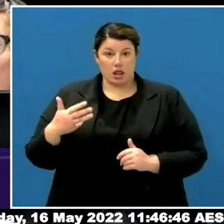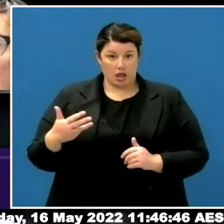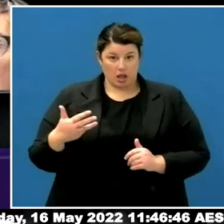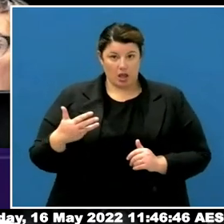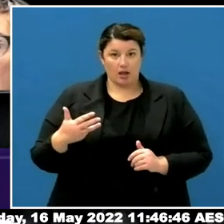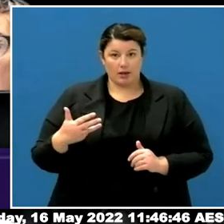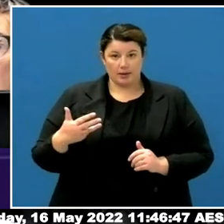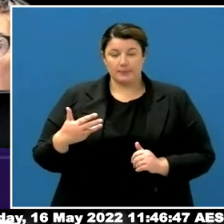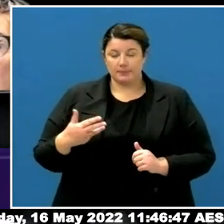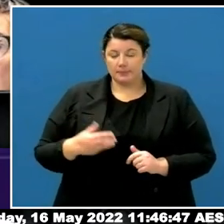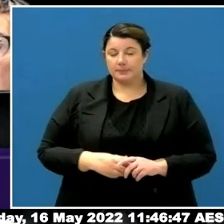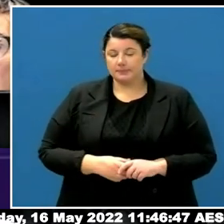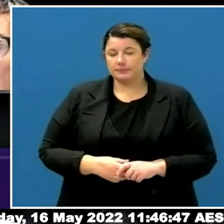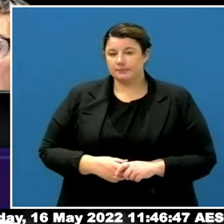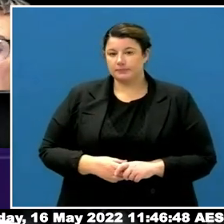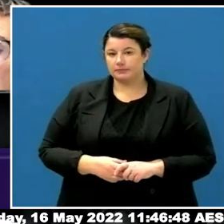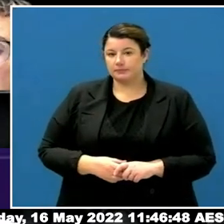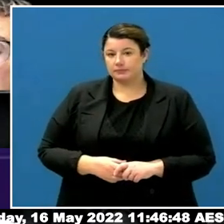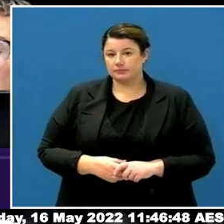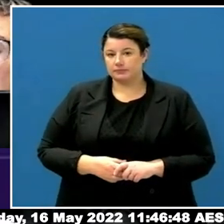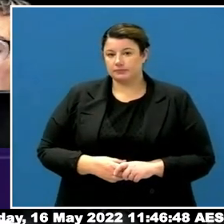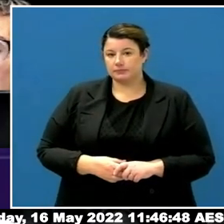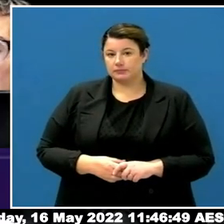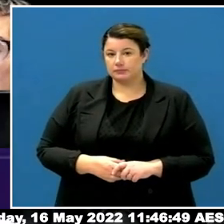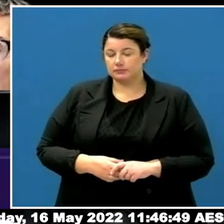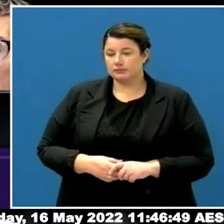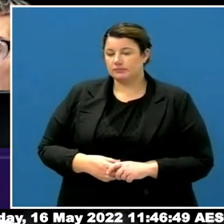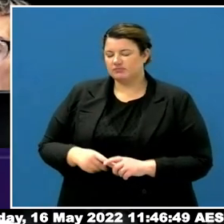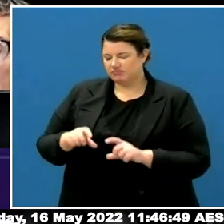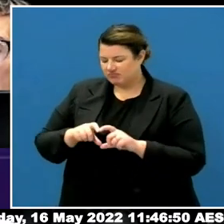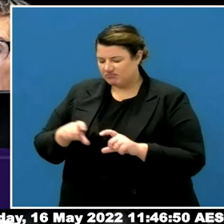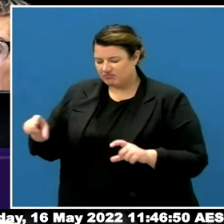"If the cost of the services or the amount of funding available for any of the services